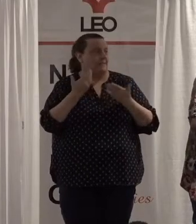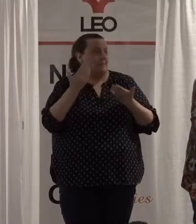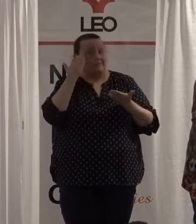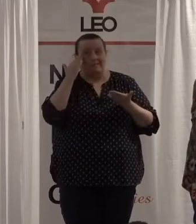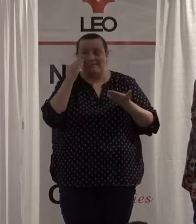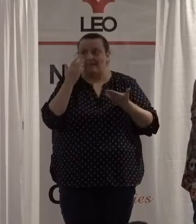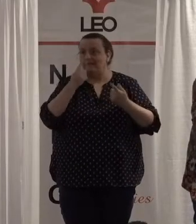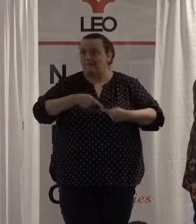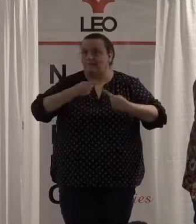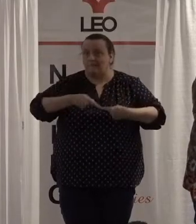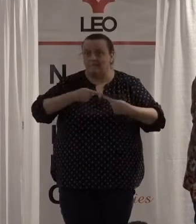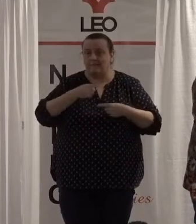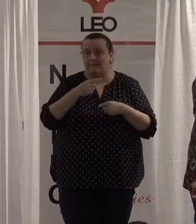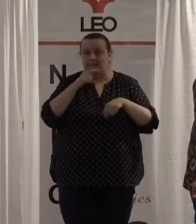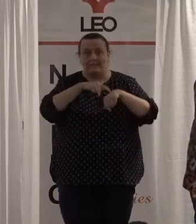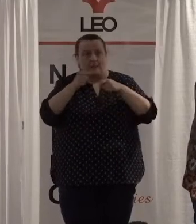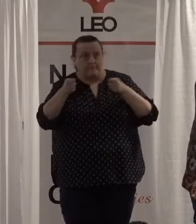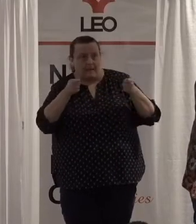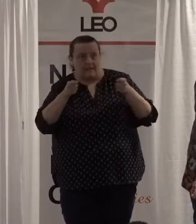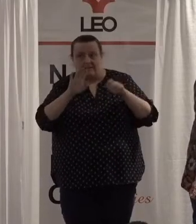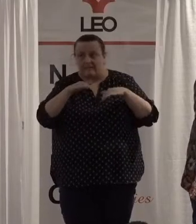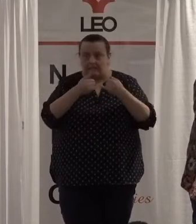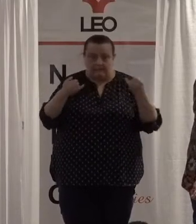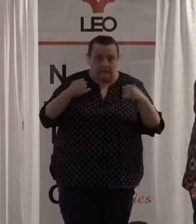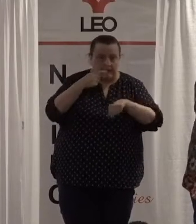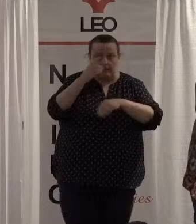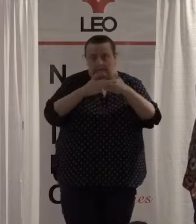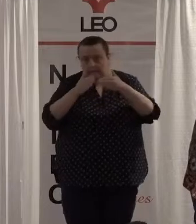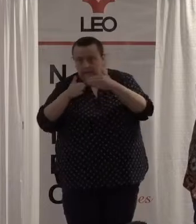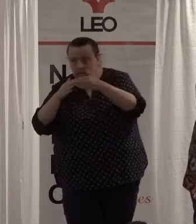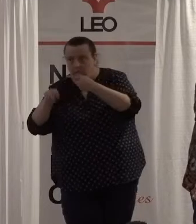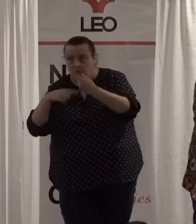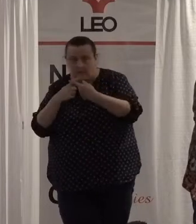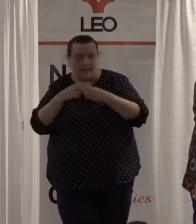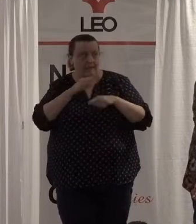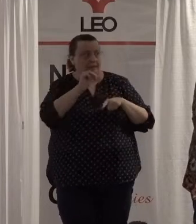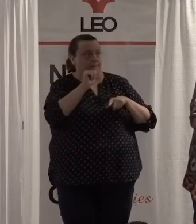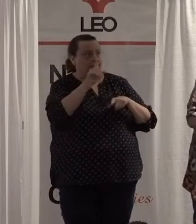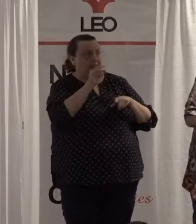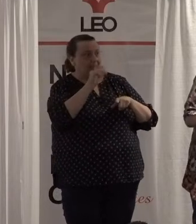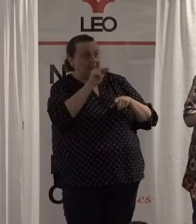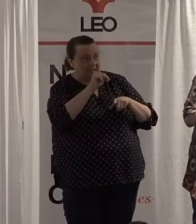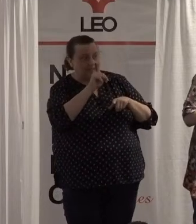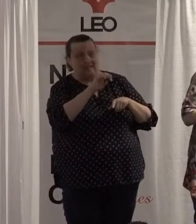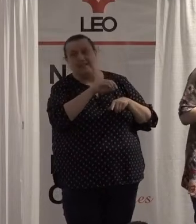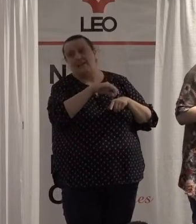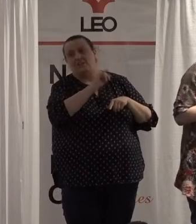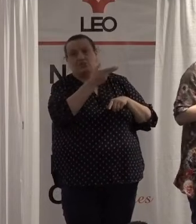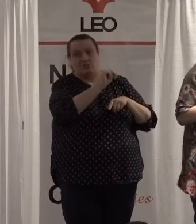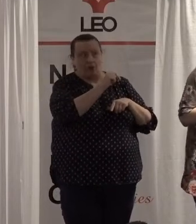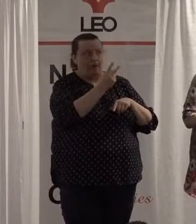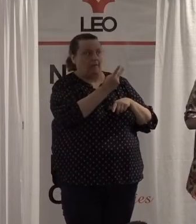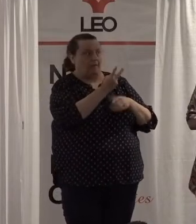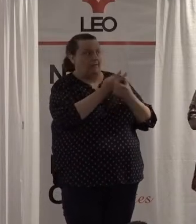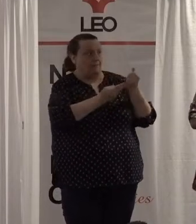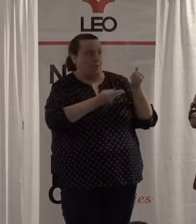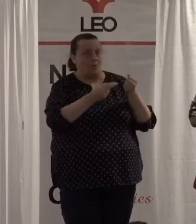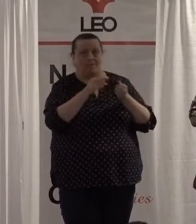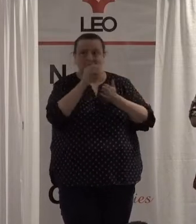AND MADELINE AND JOHN WROTE ME WONDERFUL, LOVELY RECOMMENDATION LETTERS